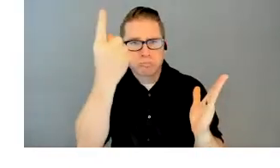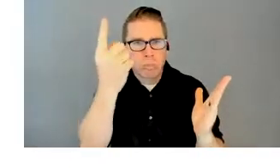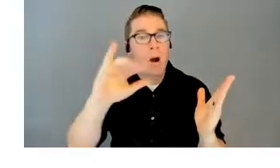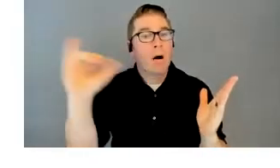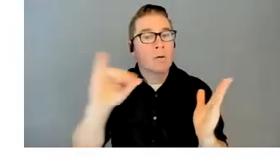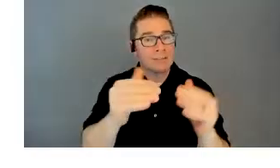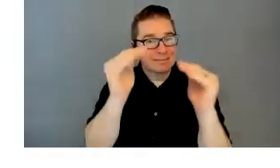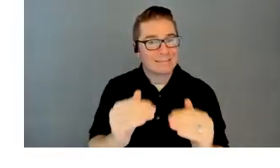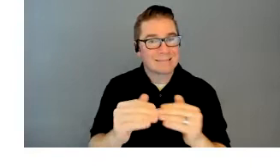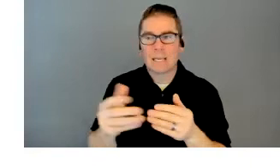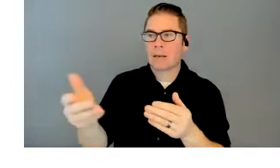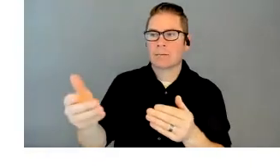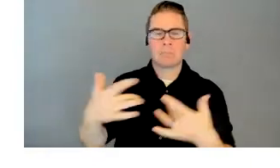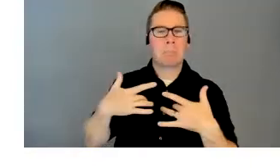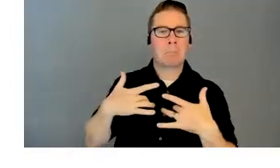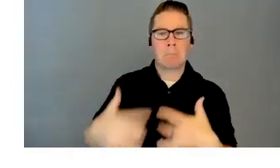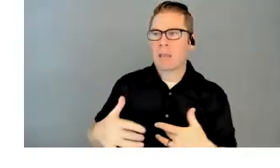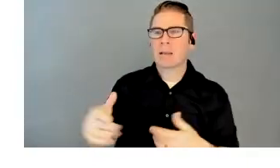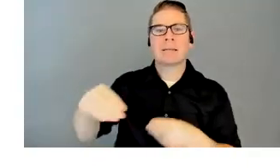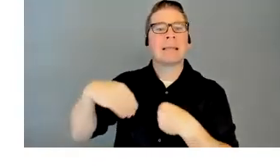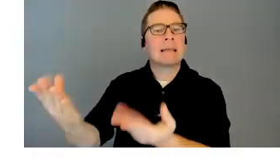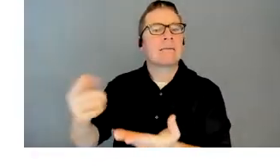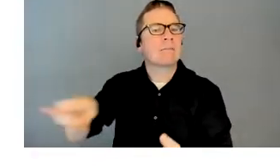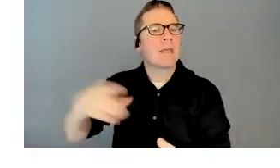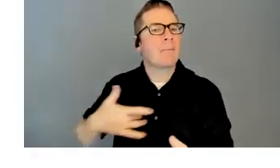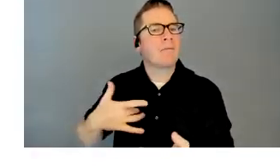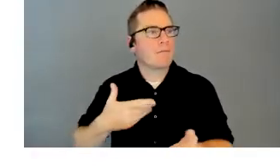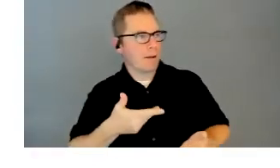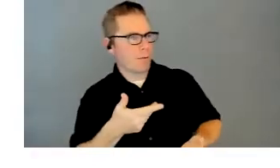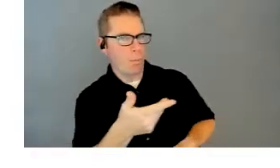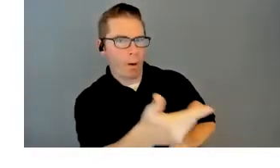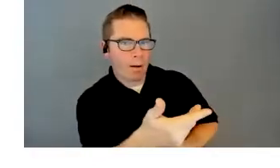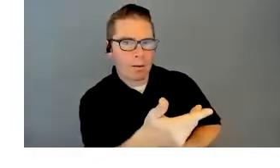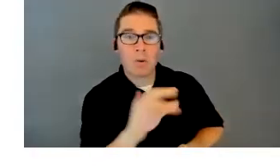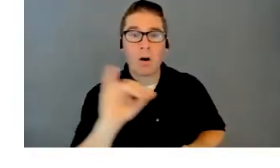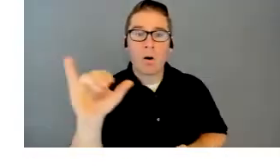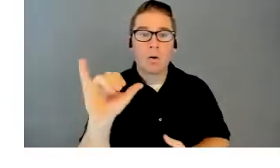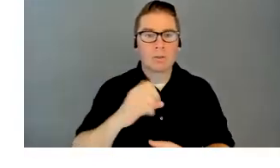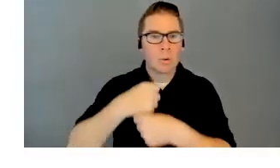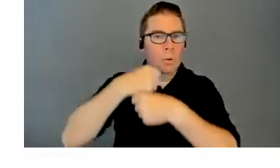Being welcoming and nurturing, creating a partnership which engages our students. Oh, sorry.